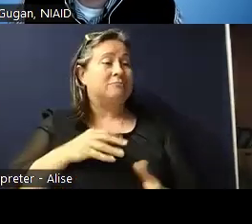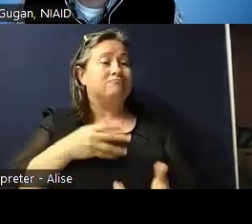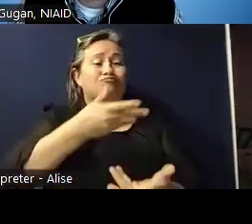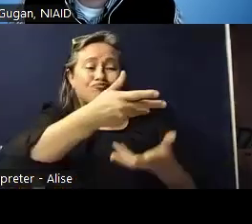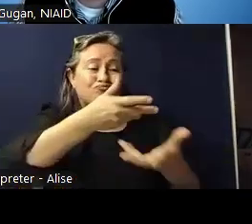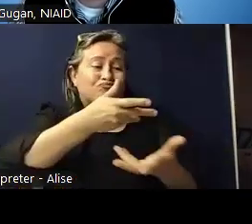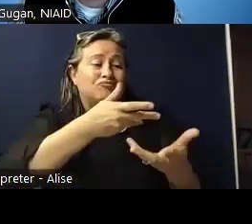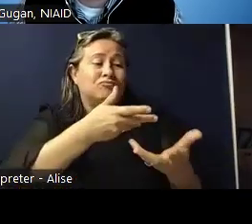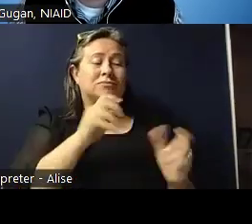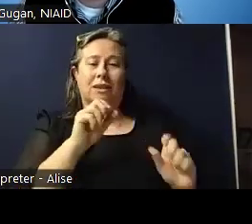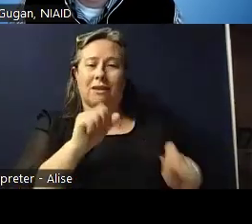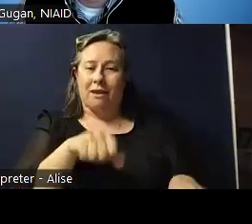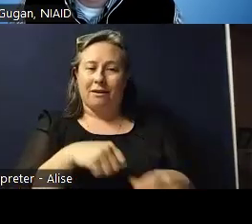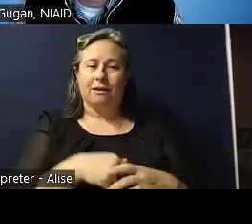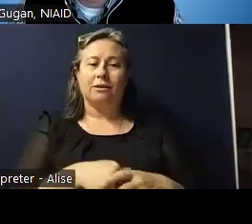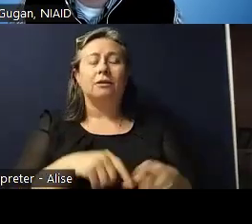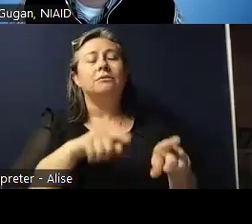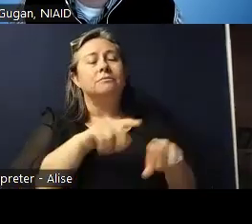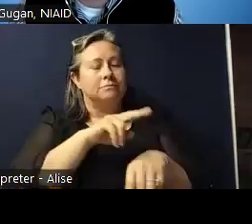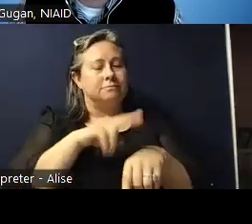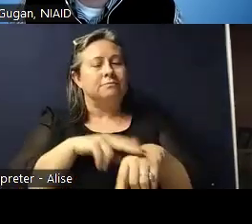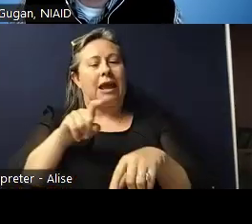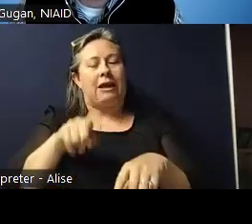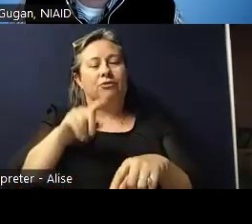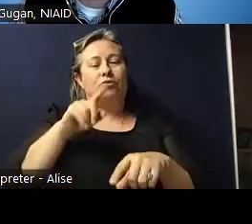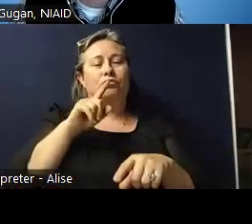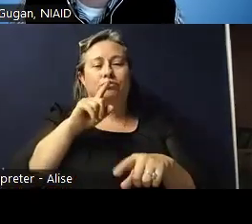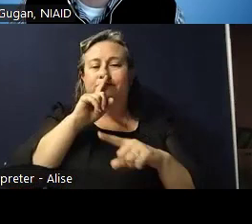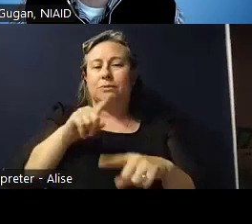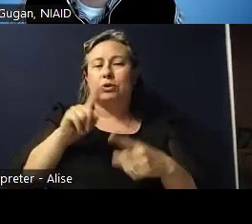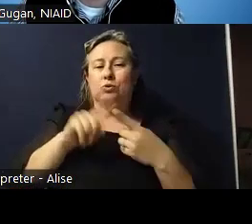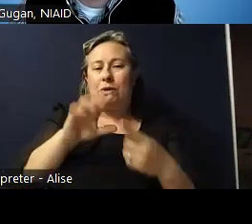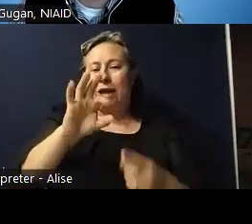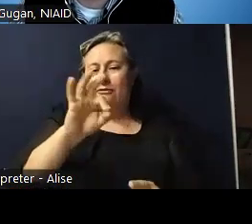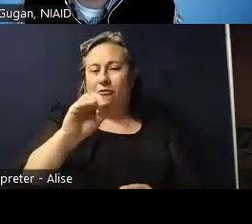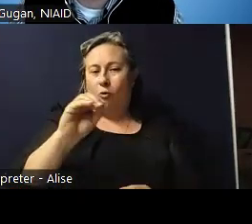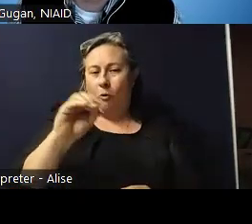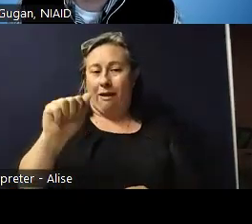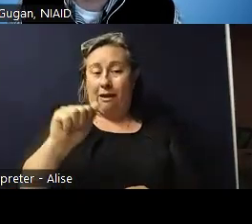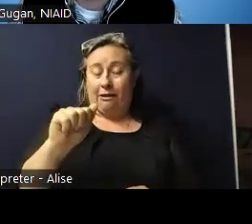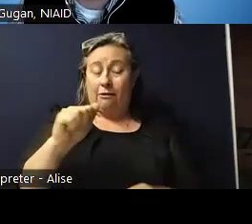And then of course, you'll have to respond to an FOA, and so on the institute's website,